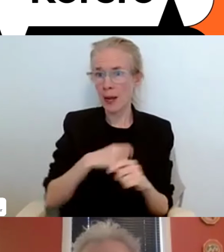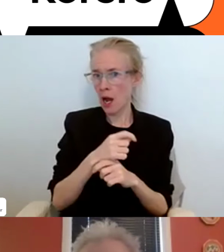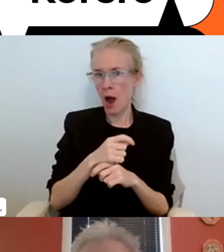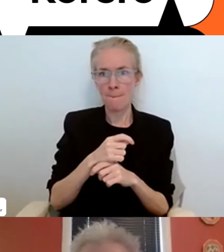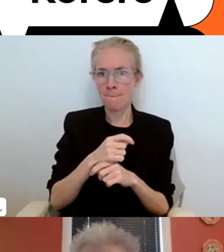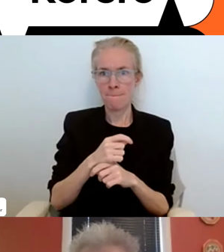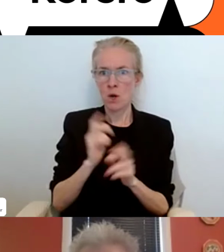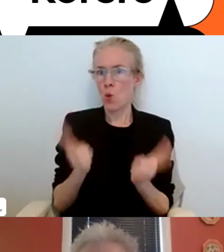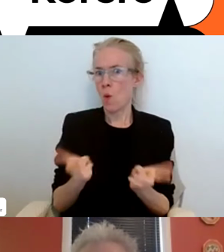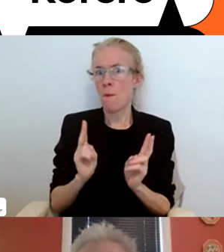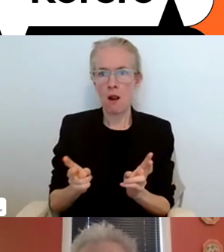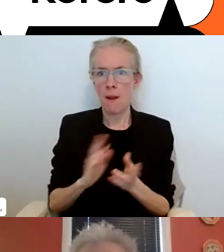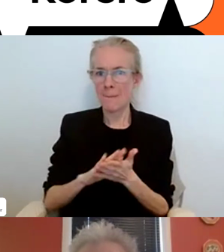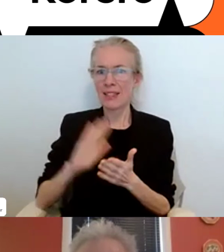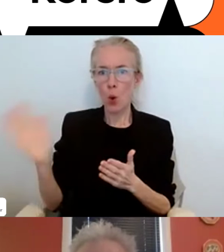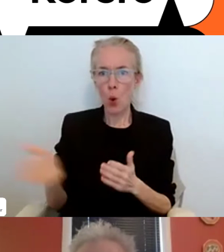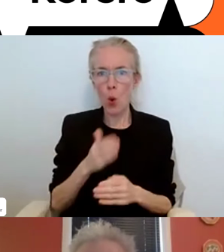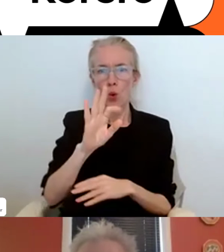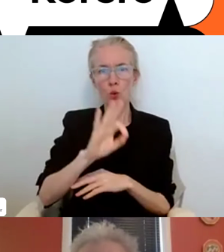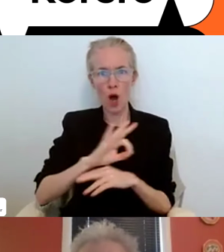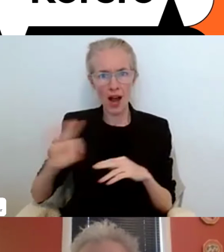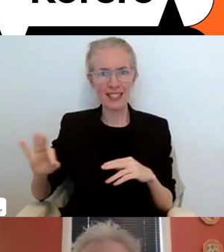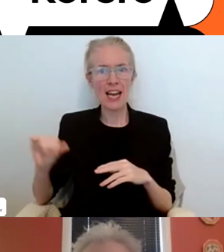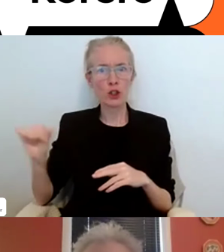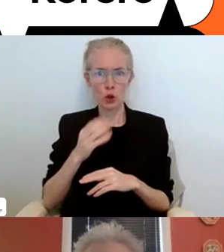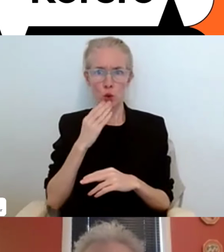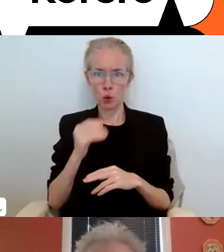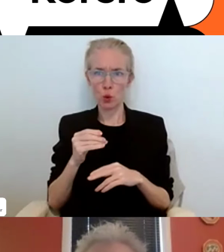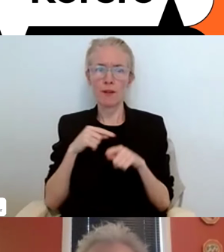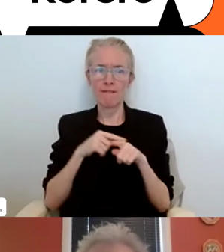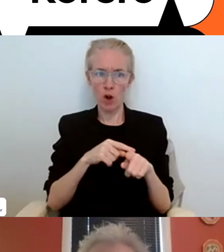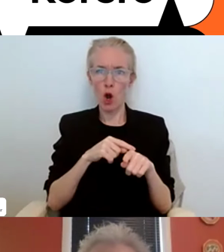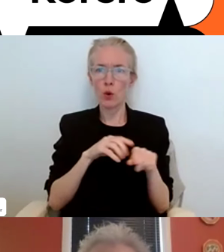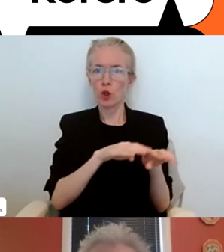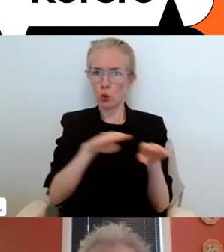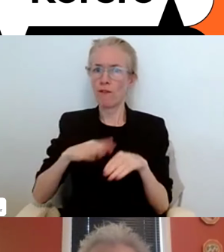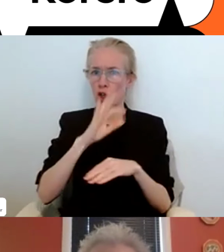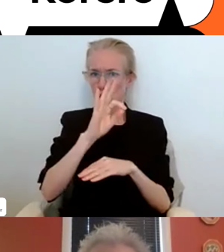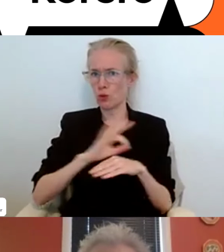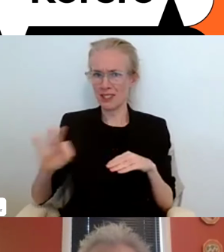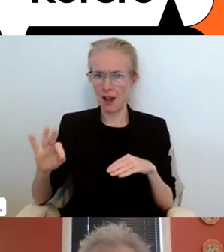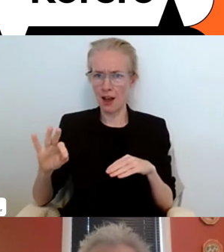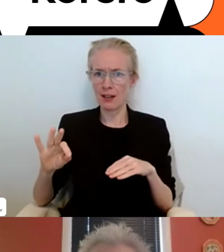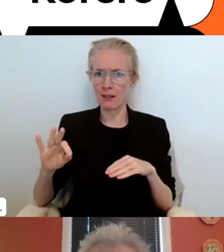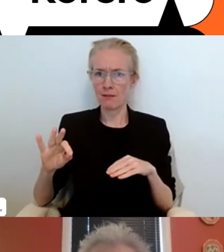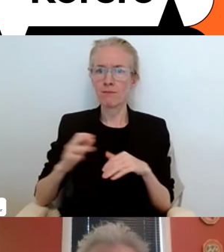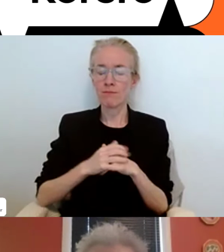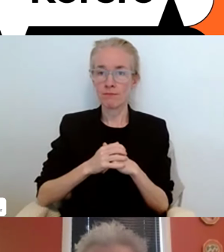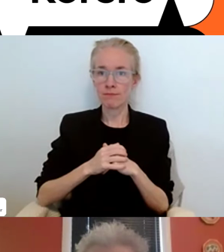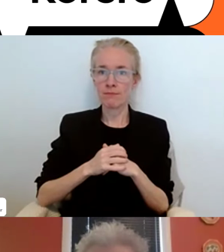irrespective of who we are designing for. And I've got a great example